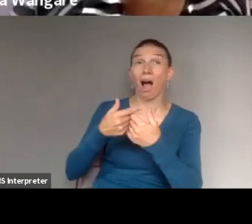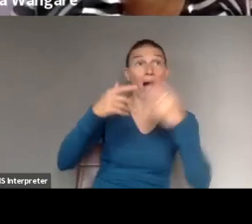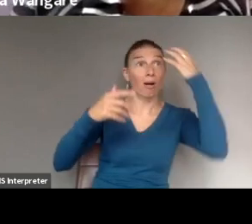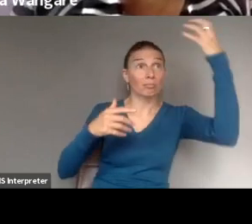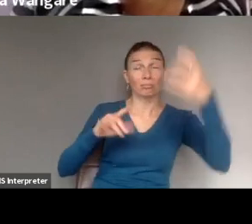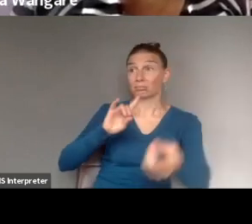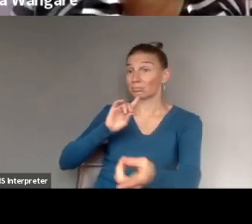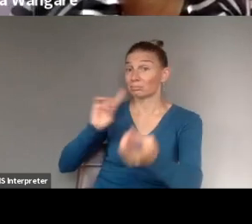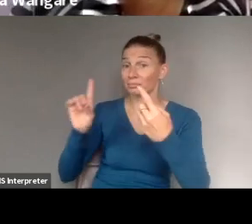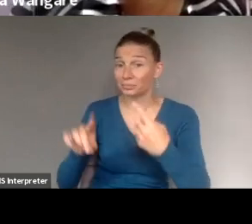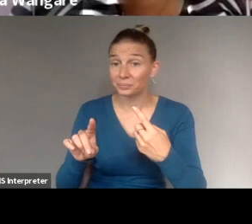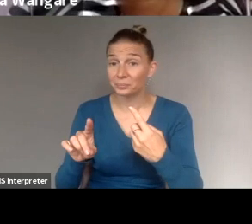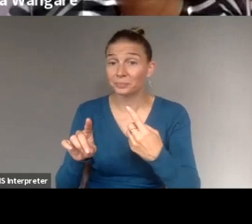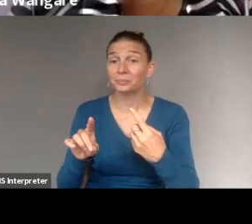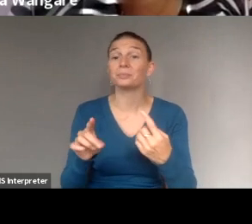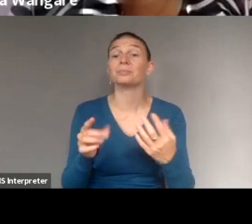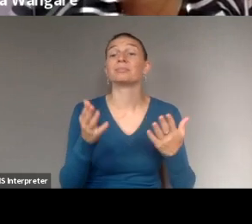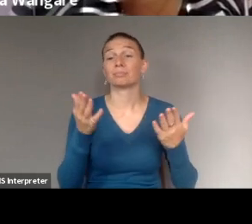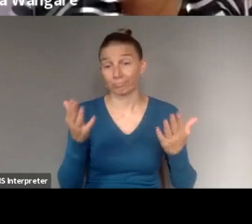set aside around two hundred million Kenya shillings